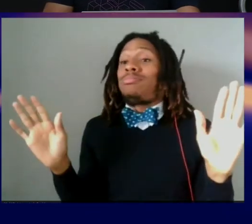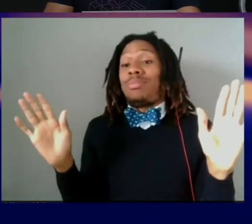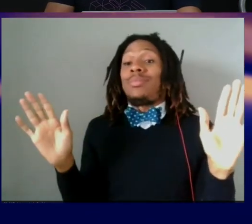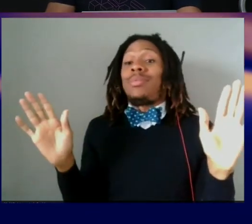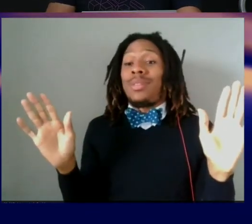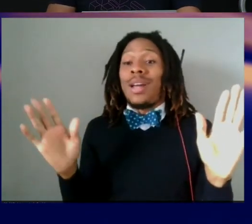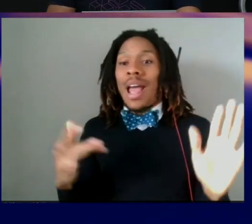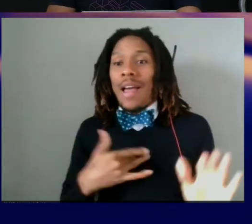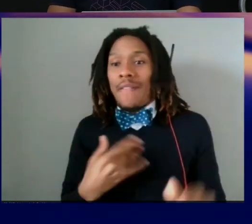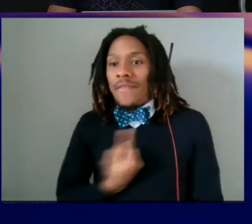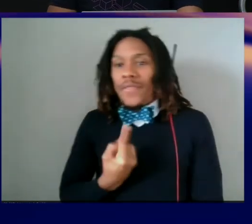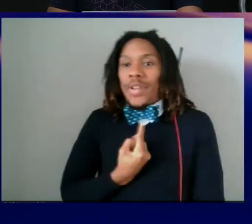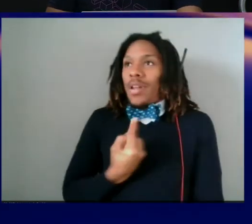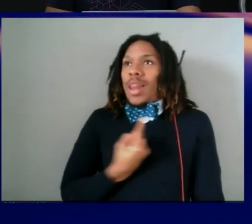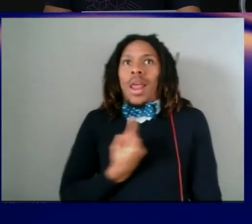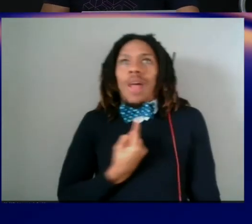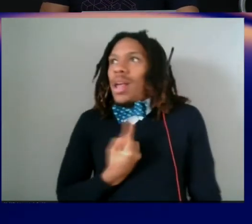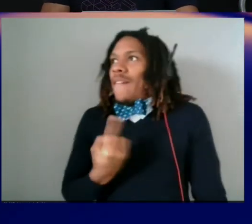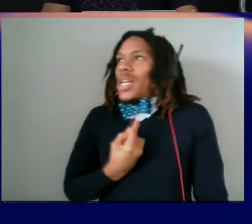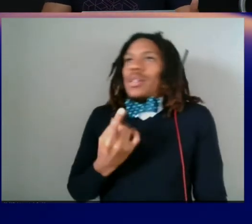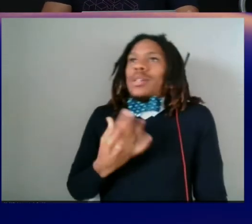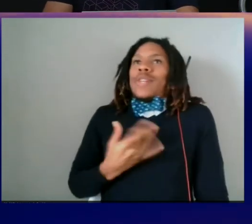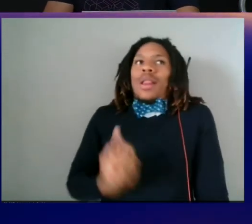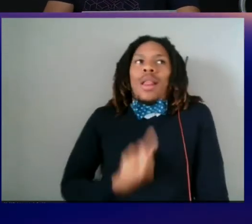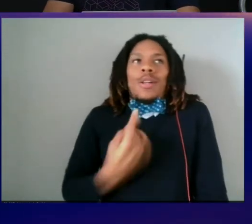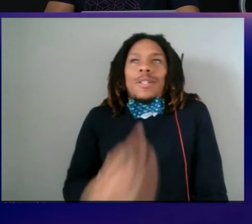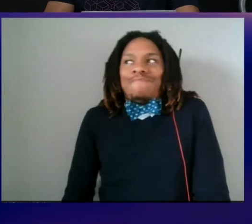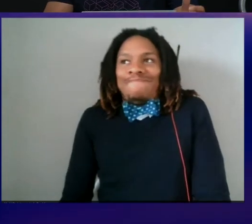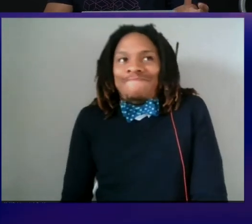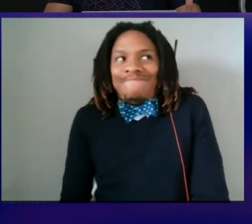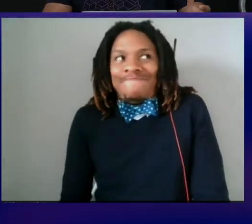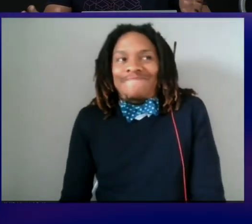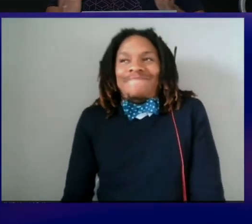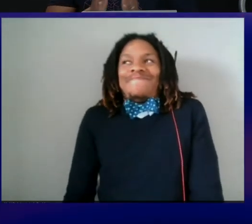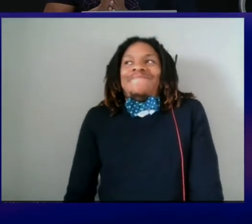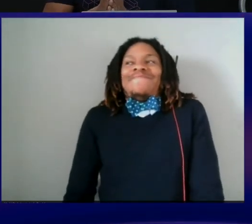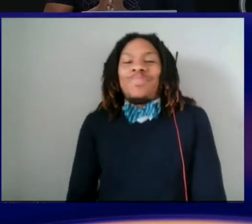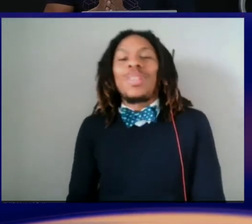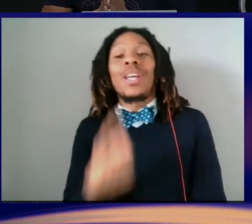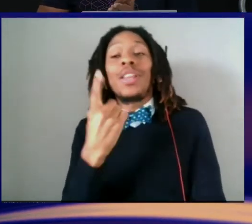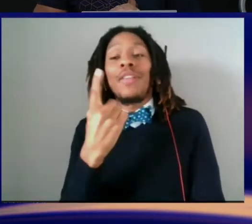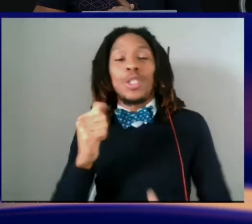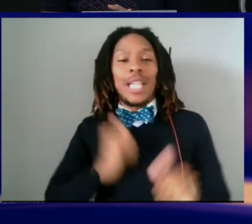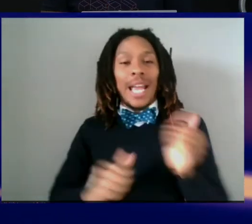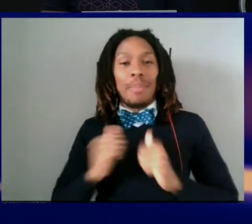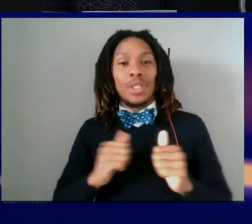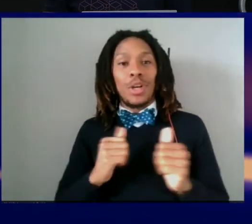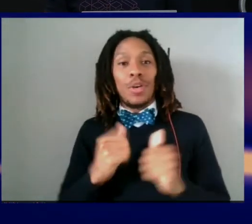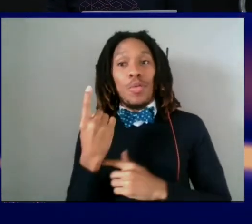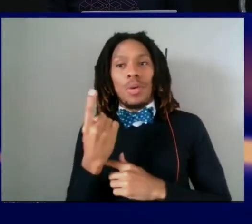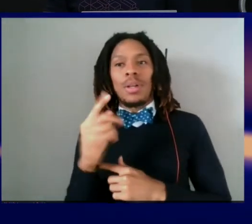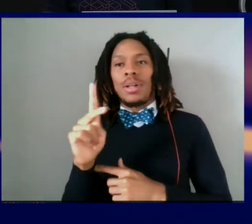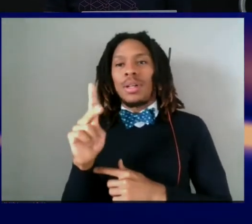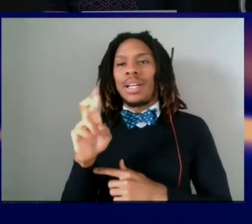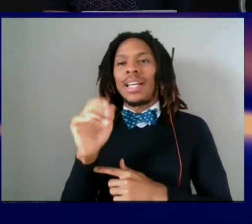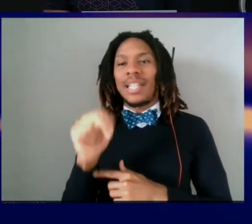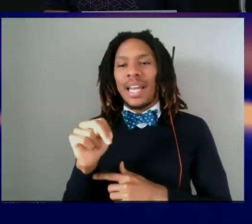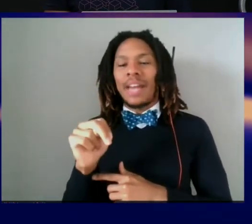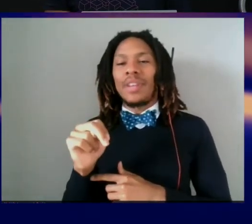(all laugh) The, the first episode, episode one Kevin Schaffer Morrison joined me. He's one of our solutions,